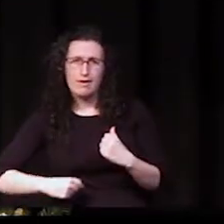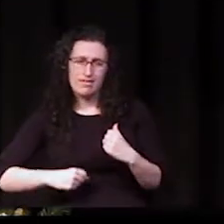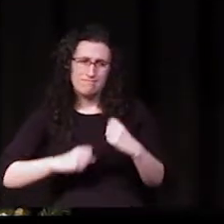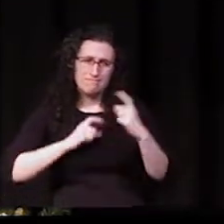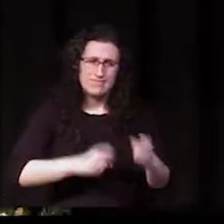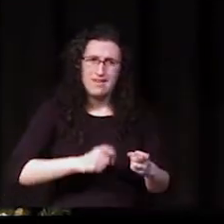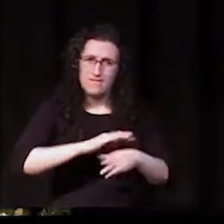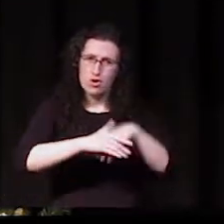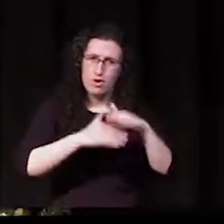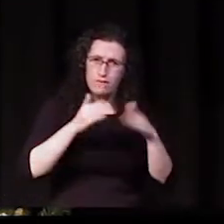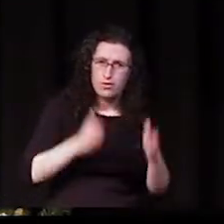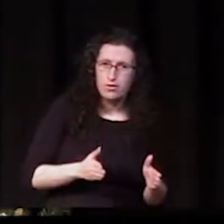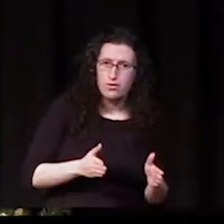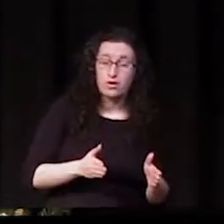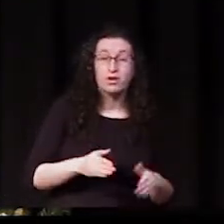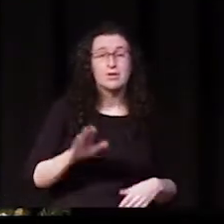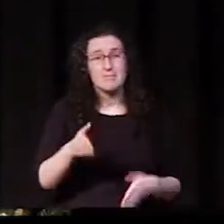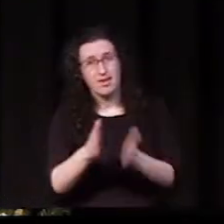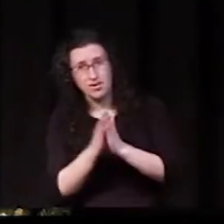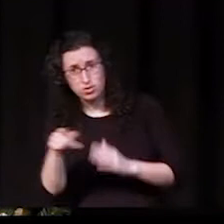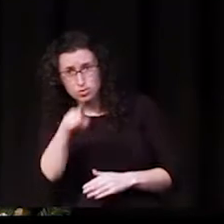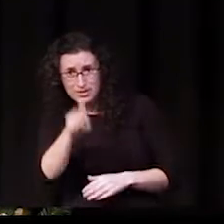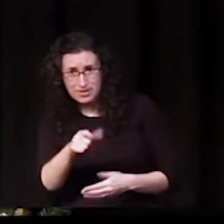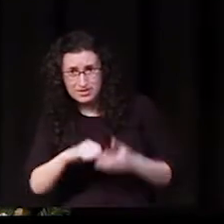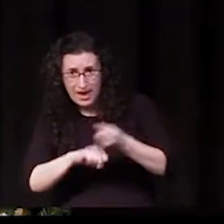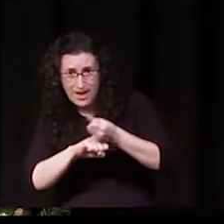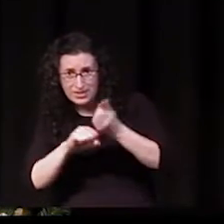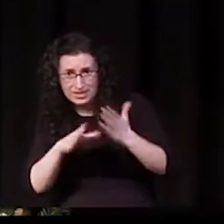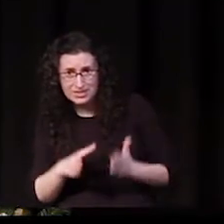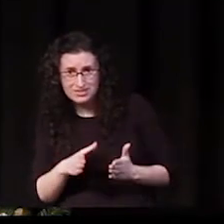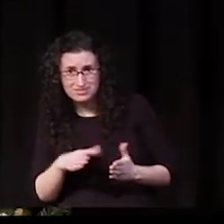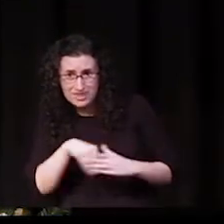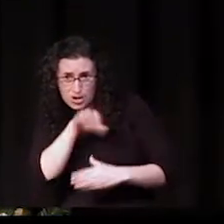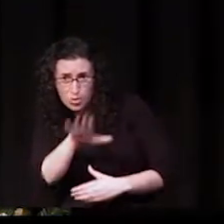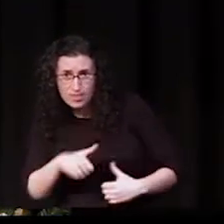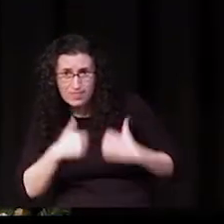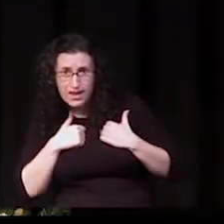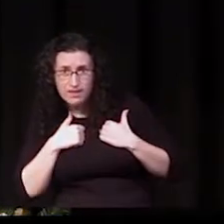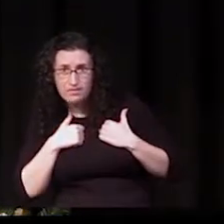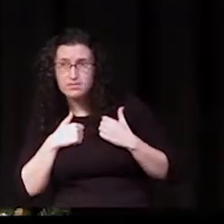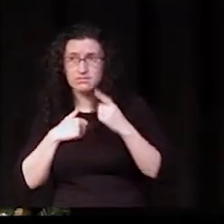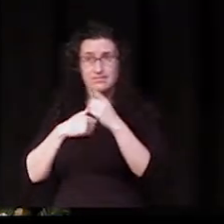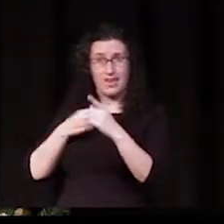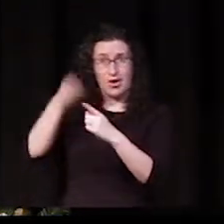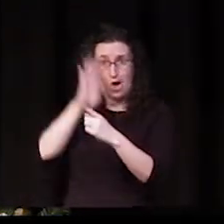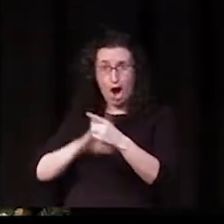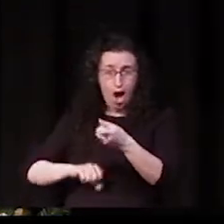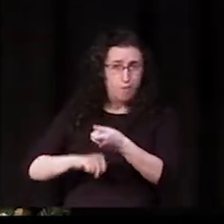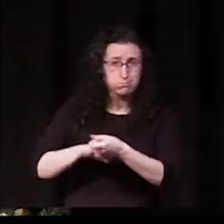And I would ask you, do you need an advocate like this in your life? God has got your back.